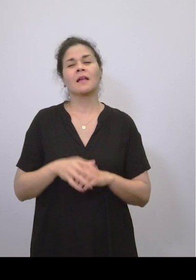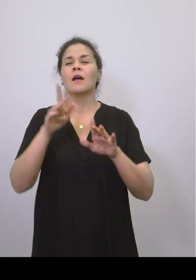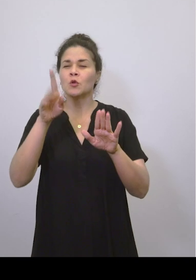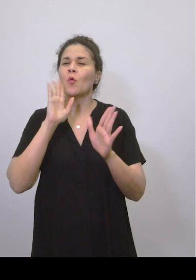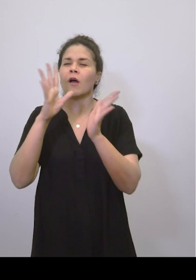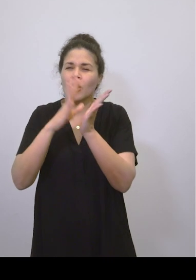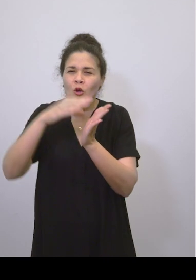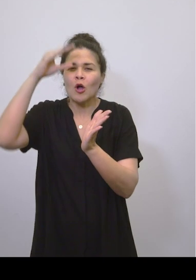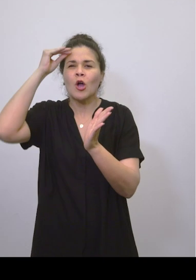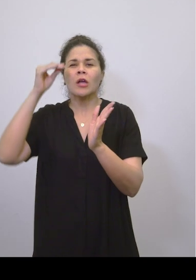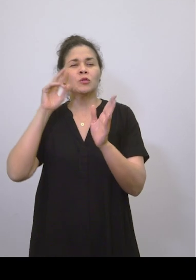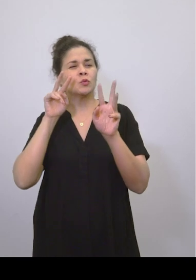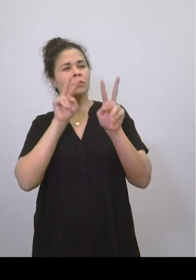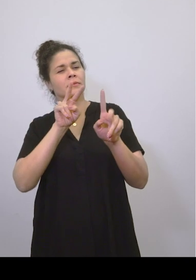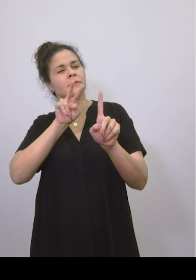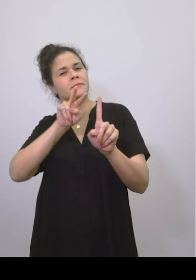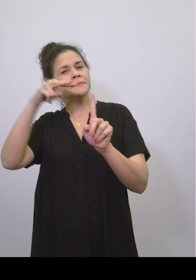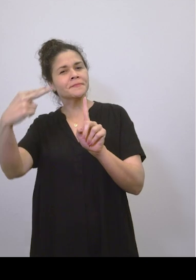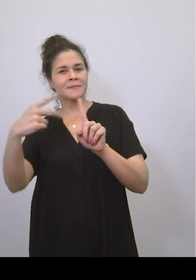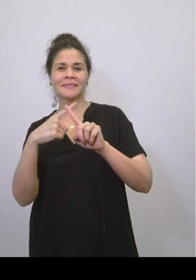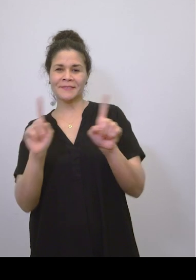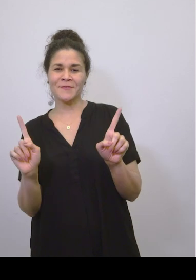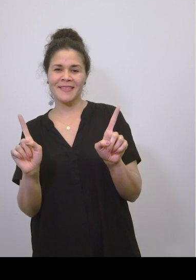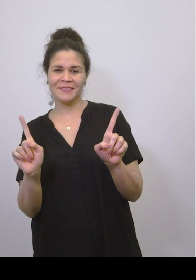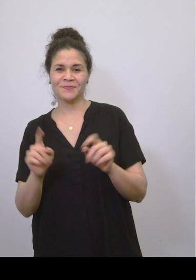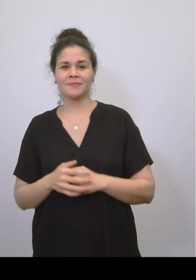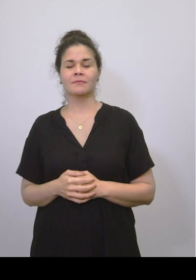“You’ll learn to see things differently.”